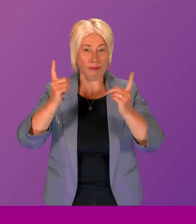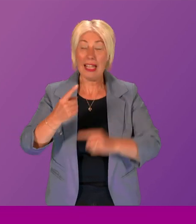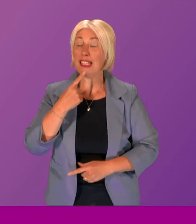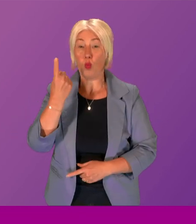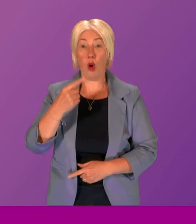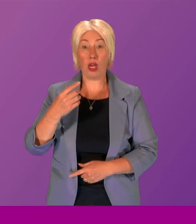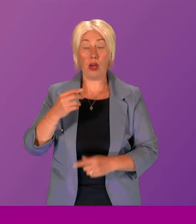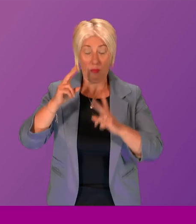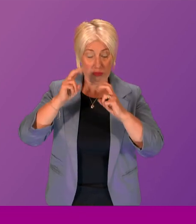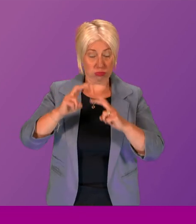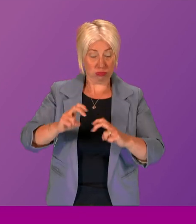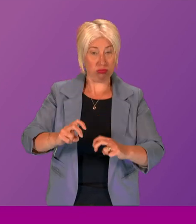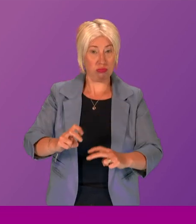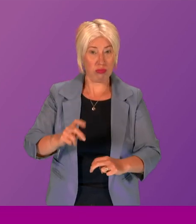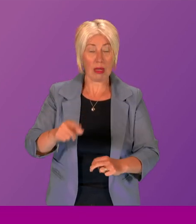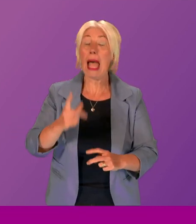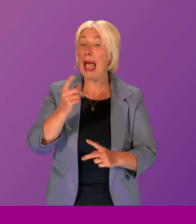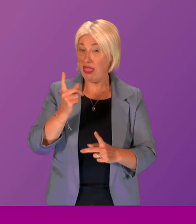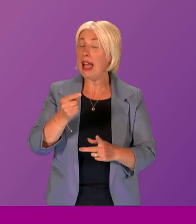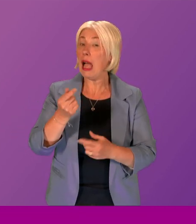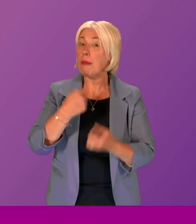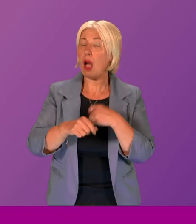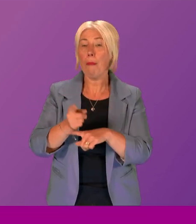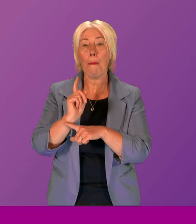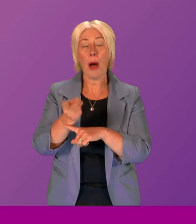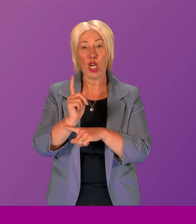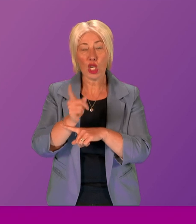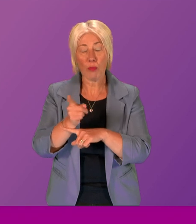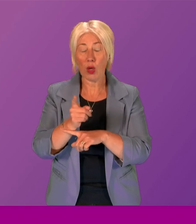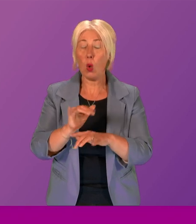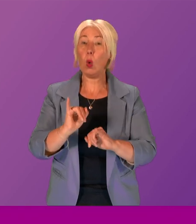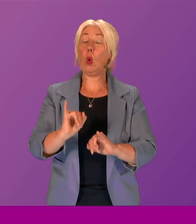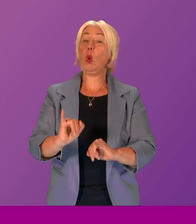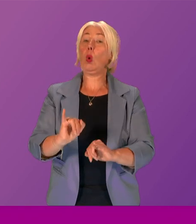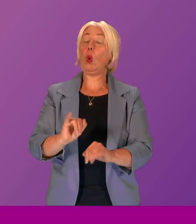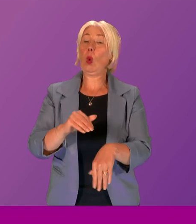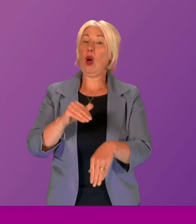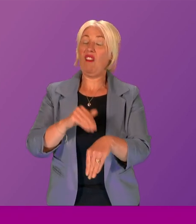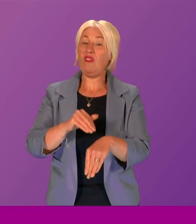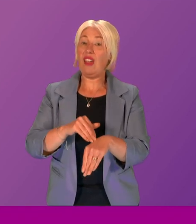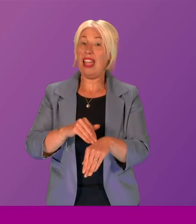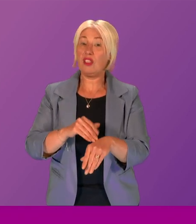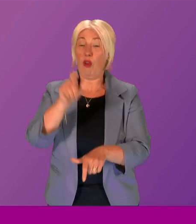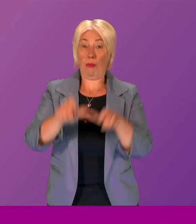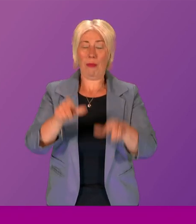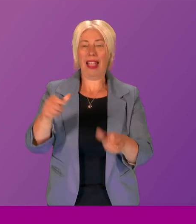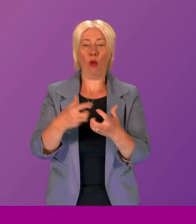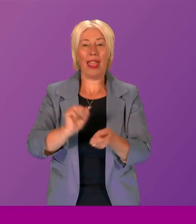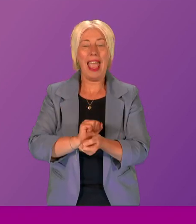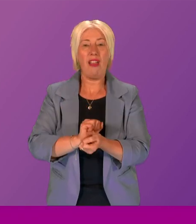“can become a punishment which may have a chilling effect on the freedom of expression.”